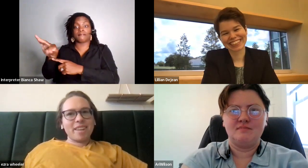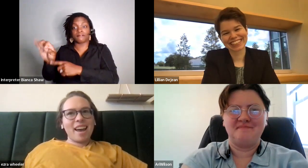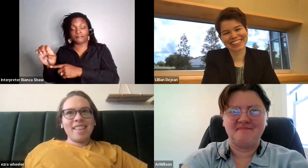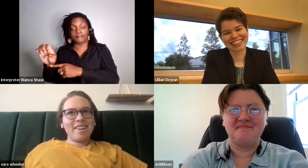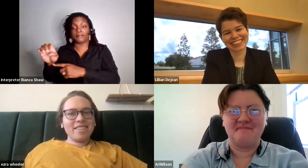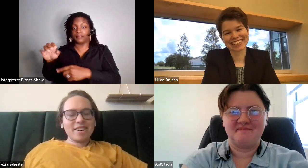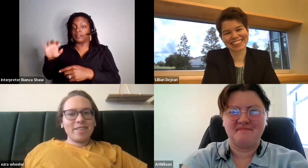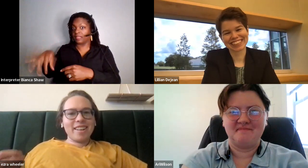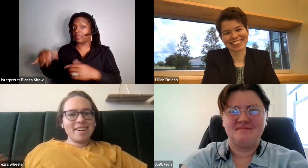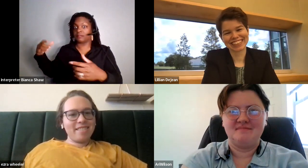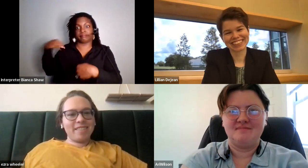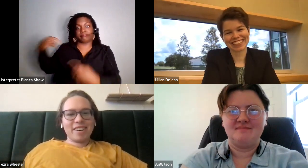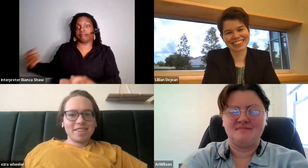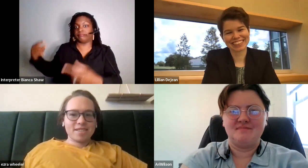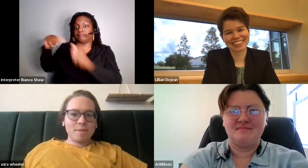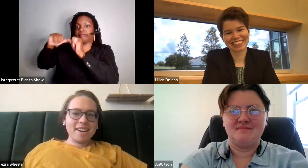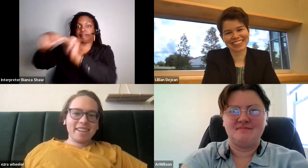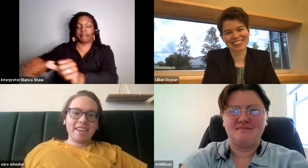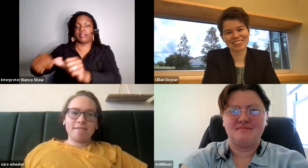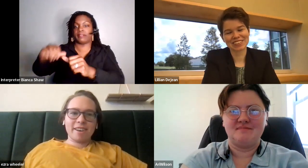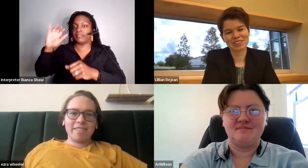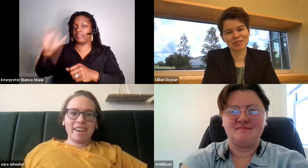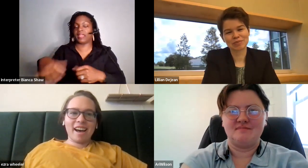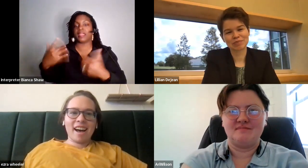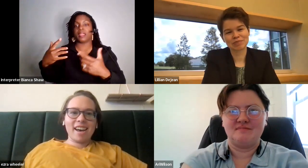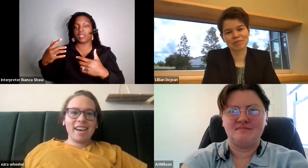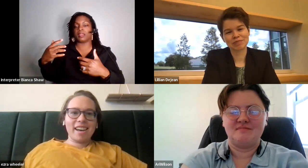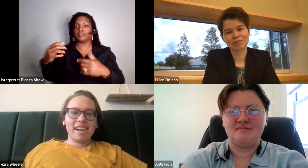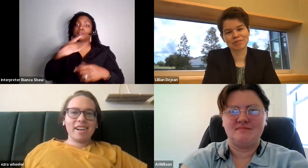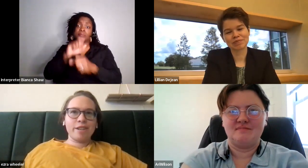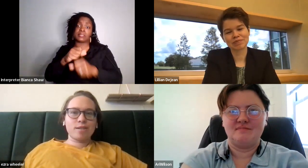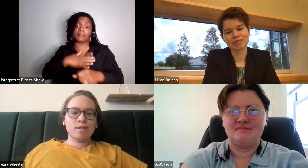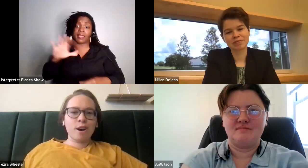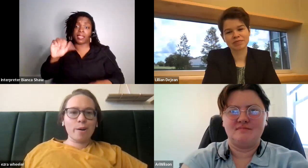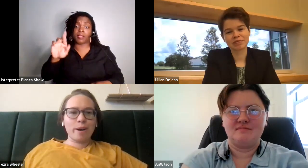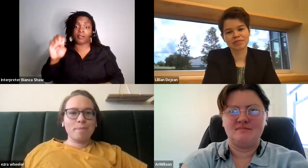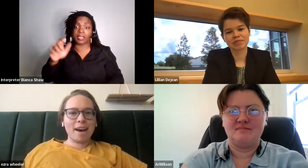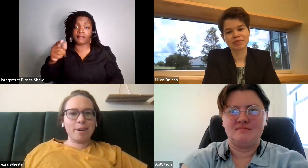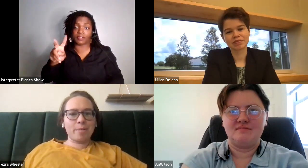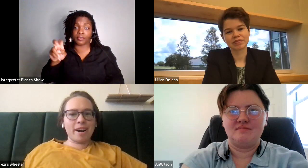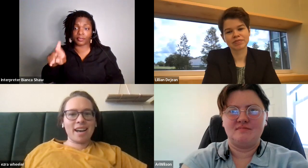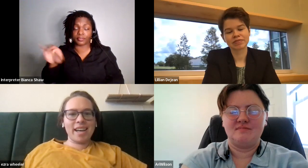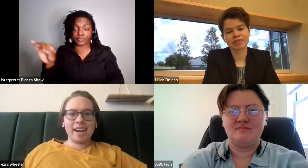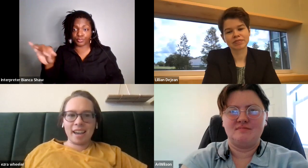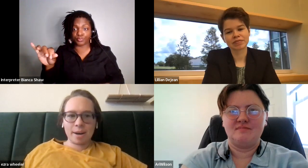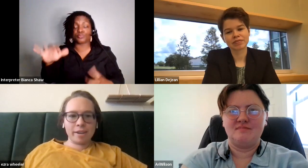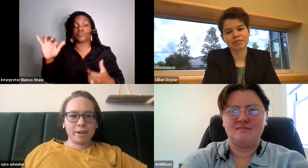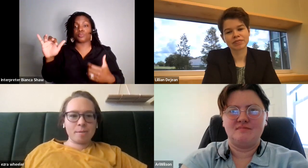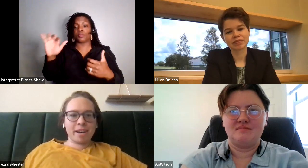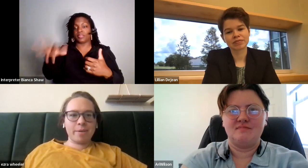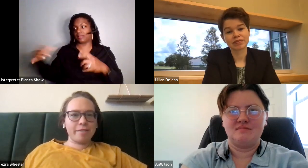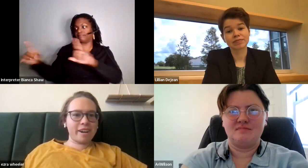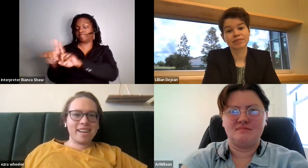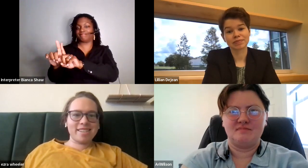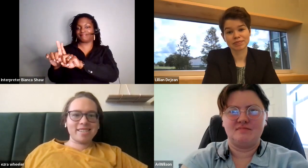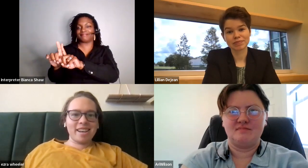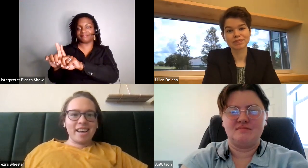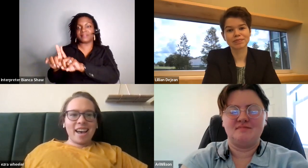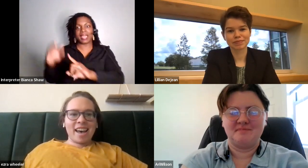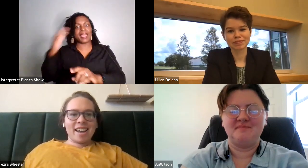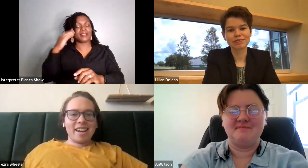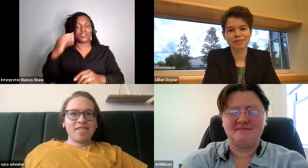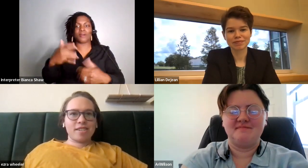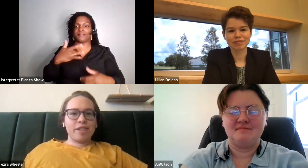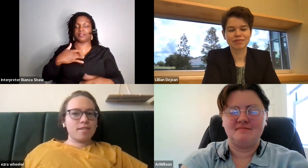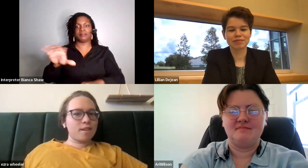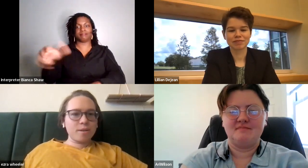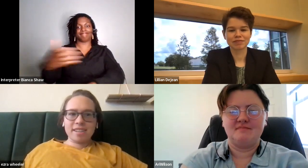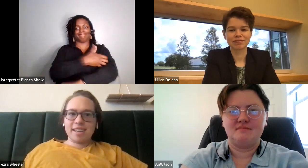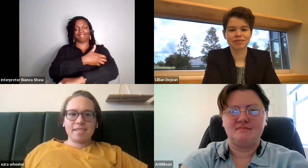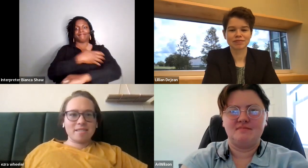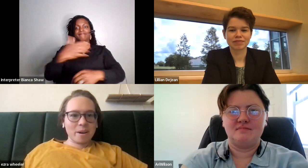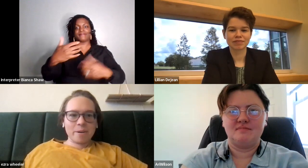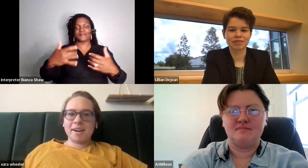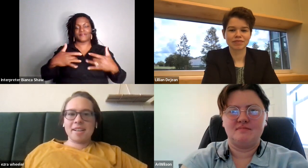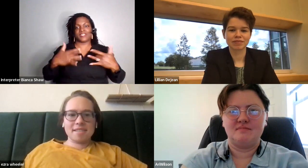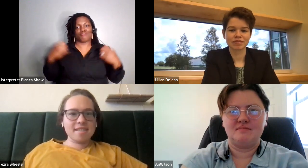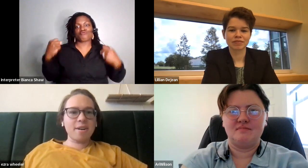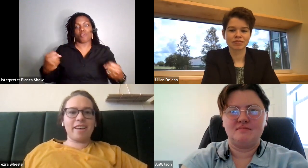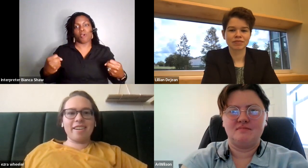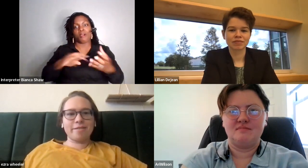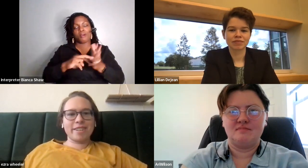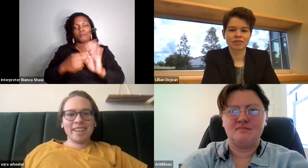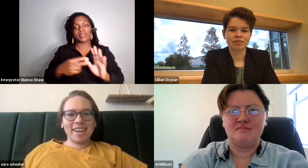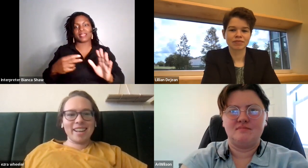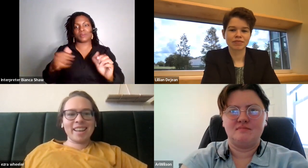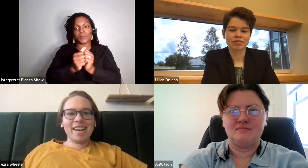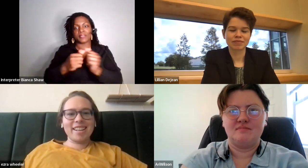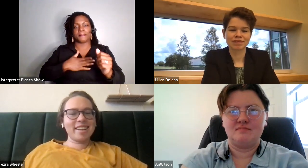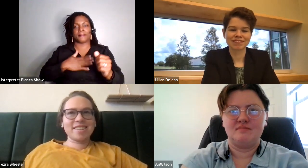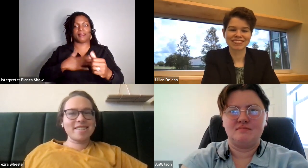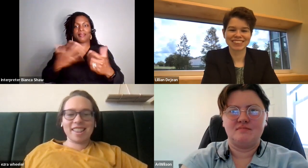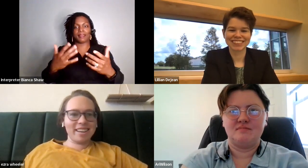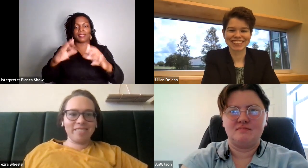And then also it's not even about just romantic love though, like I feel so empowered when I can hang out with a group of my clear friends, and just feel so seen so hurt and so love like that there's just nothing that